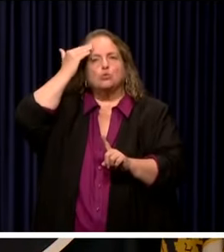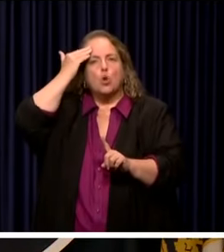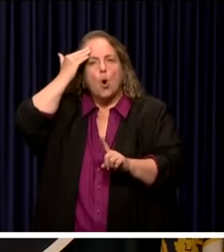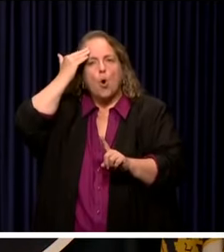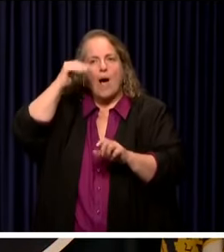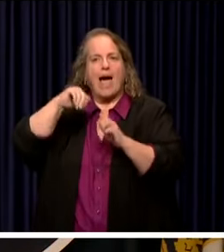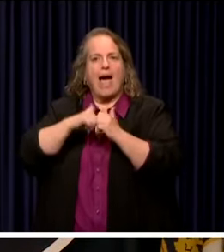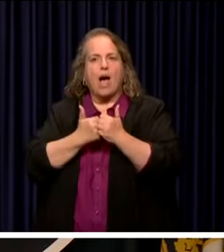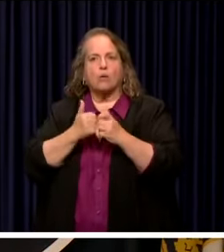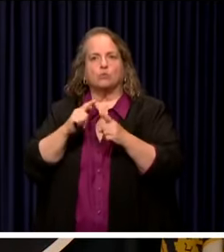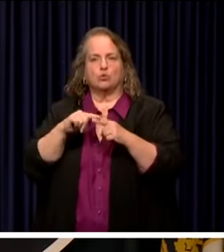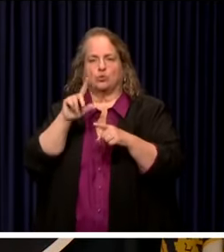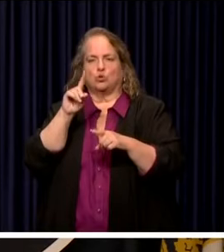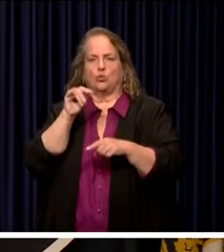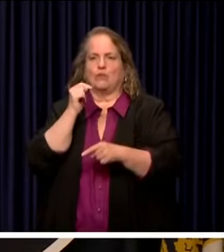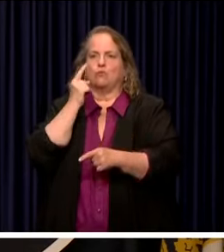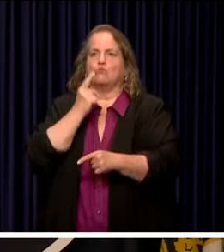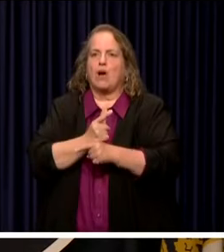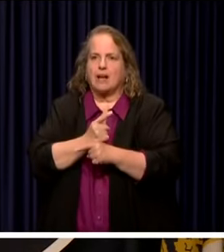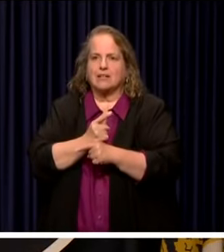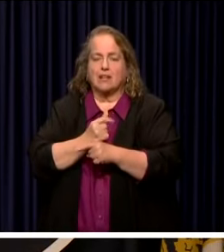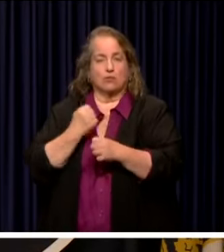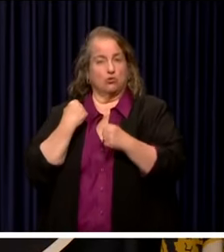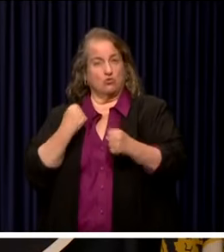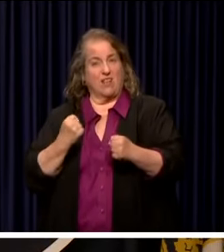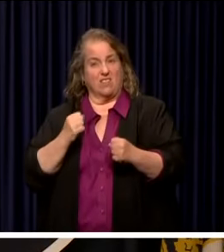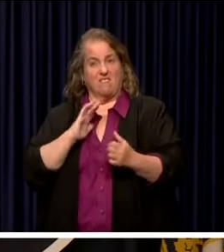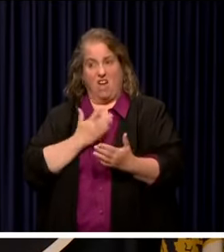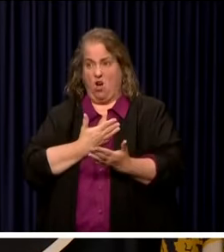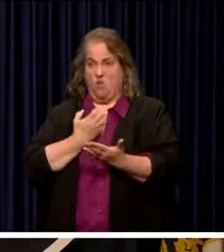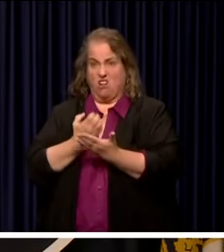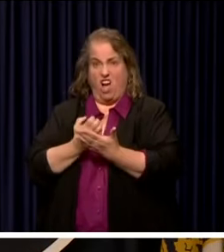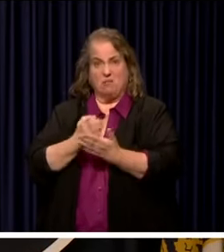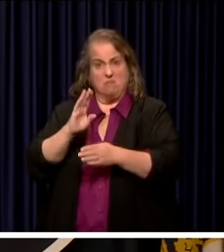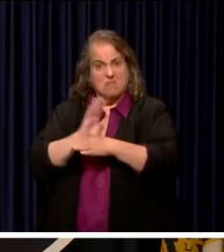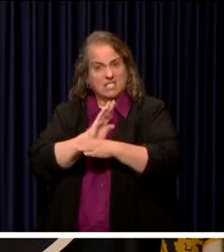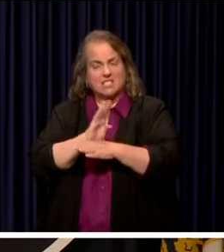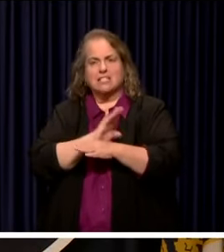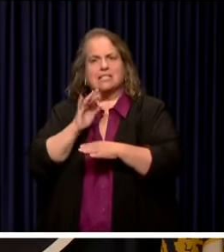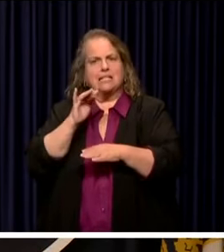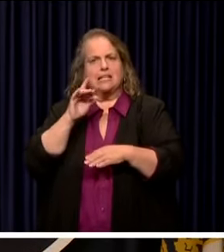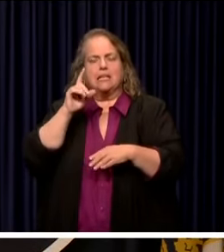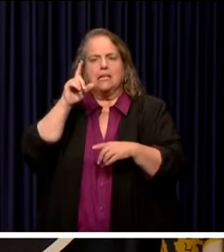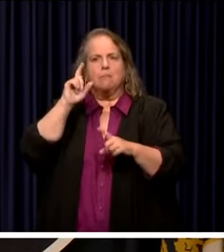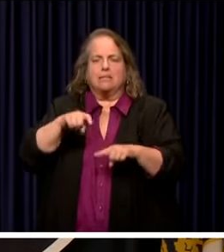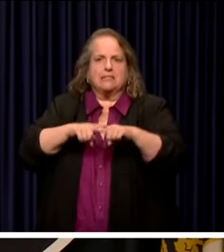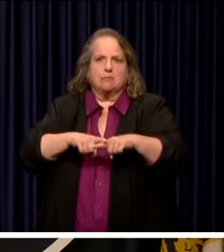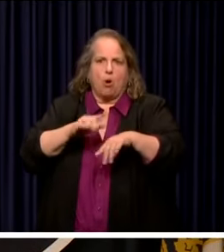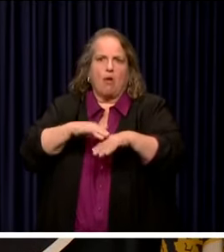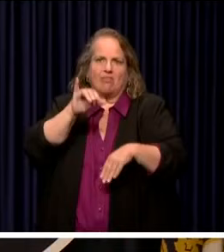SHOWED YOU, YOU KNOW, IT HAS SOME BAD BUT SOME REALLY GOOD NEWS. I GUESS THE BAD NEWS IS IT